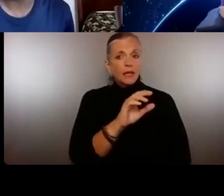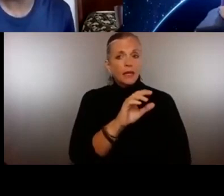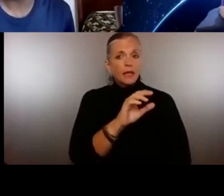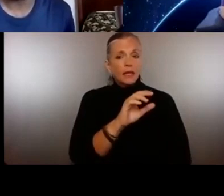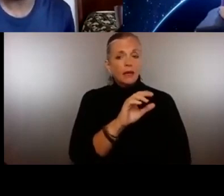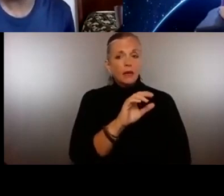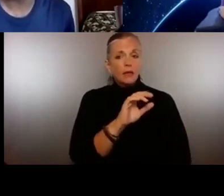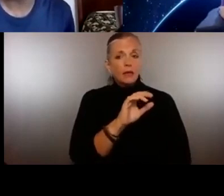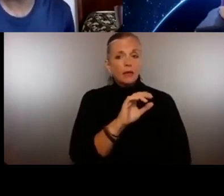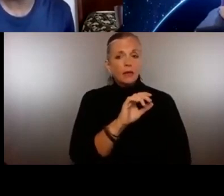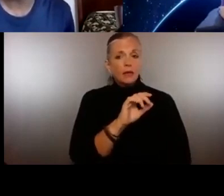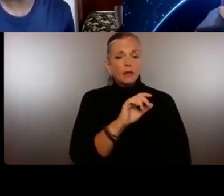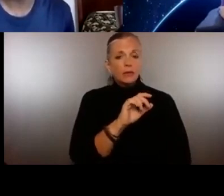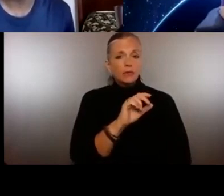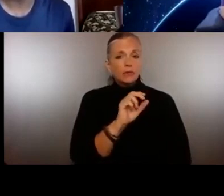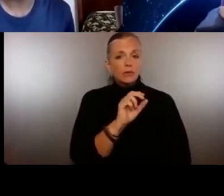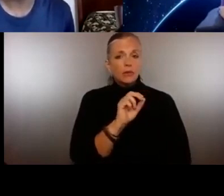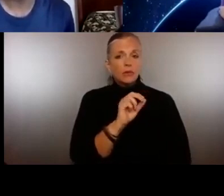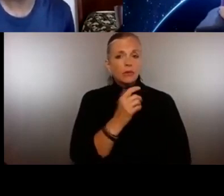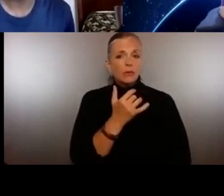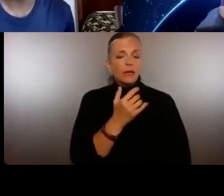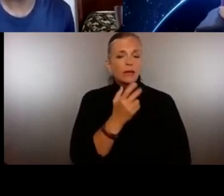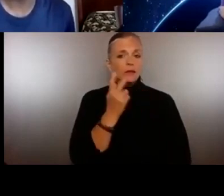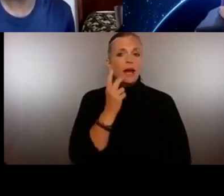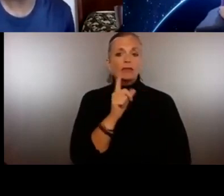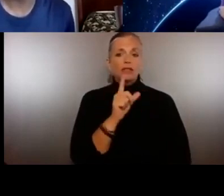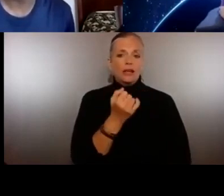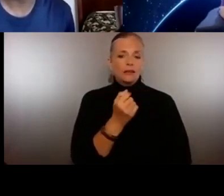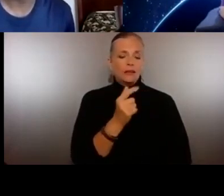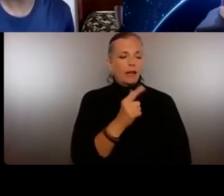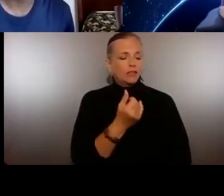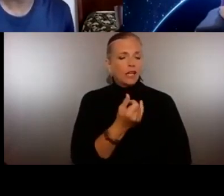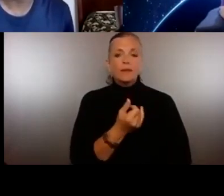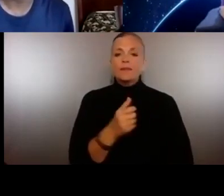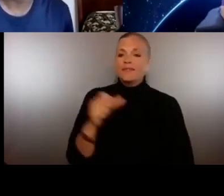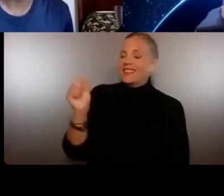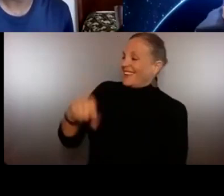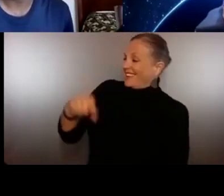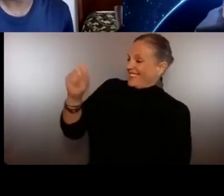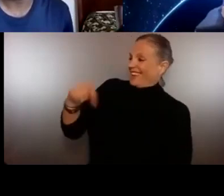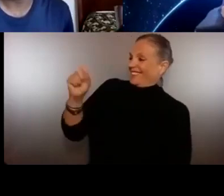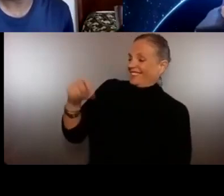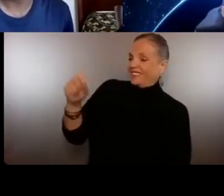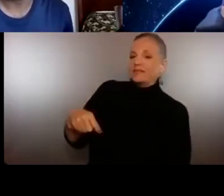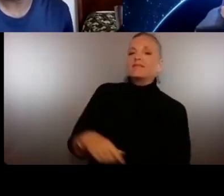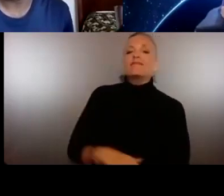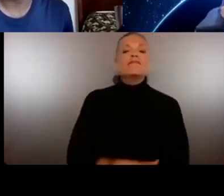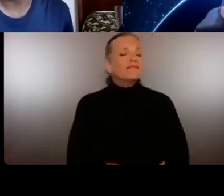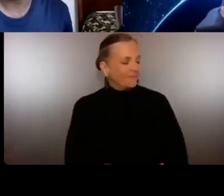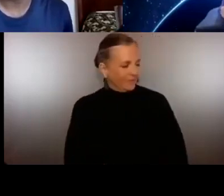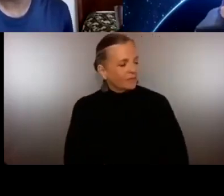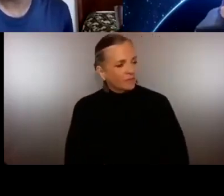No. LJ? Yes. OK. And what are some of the things you